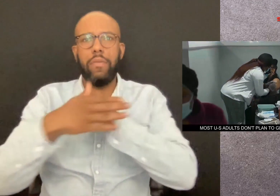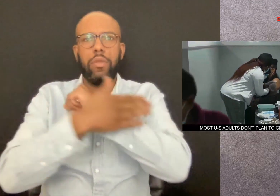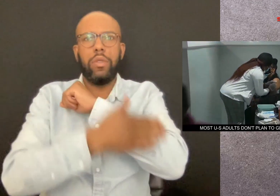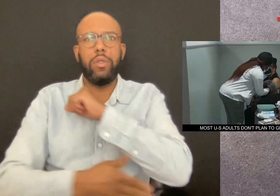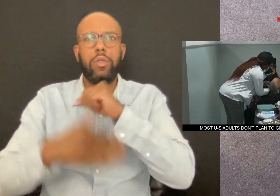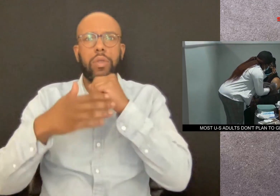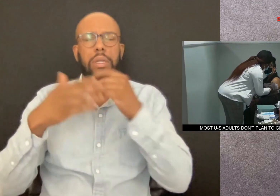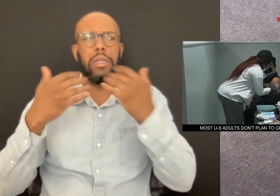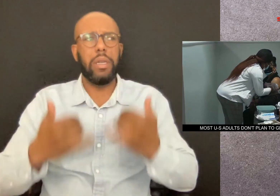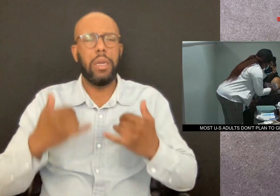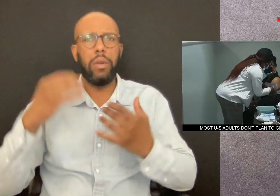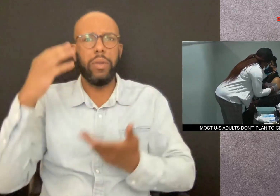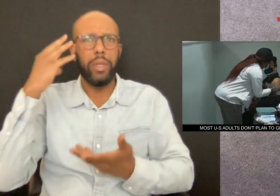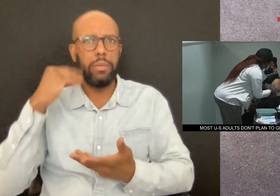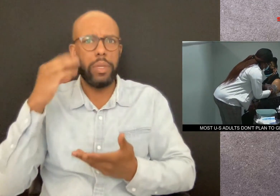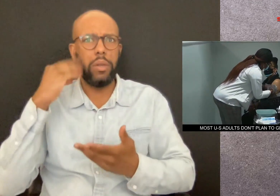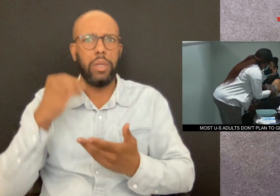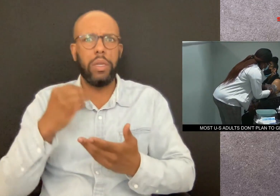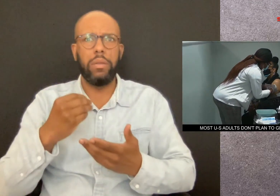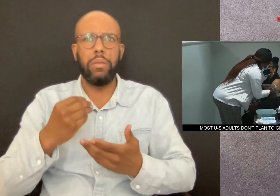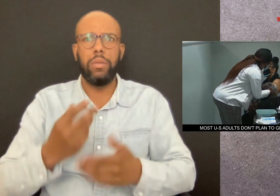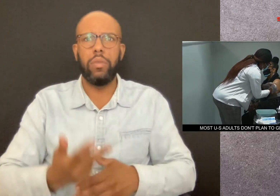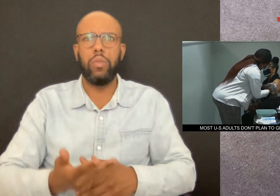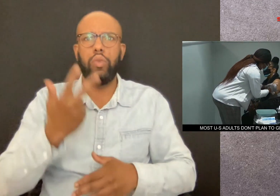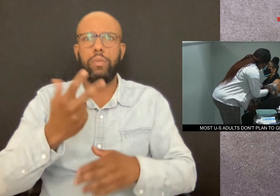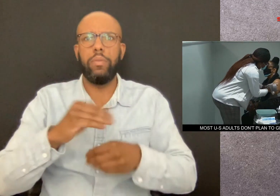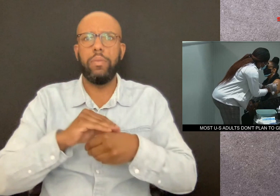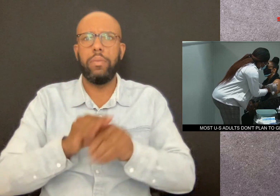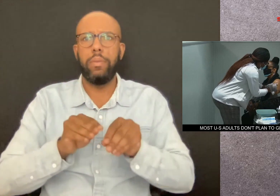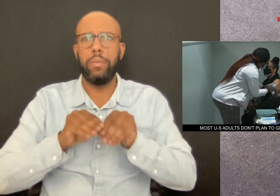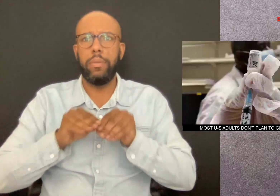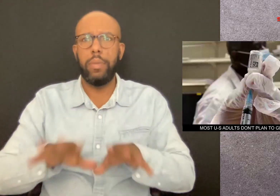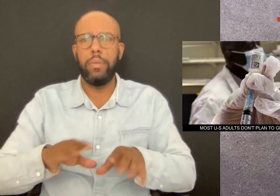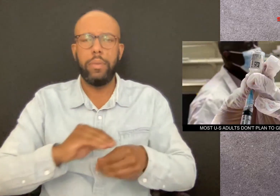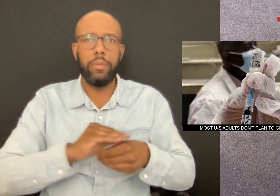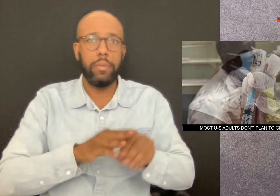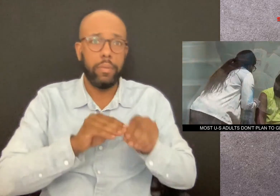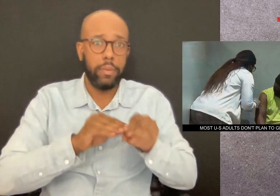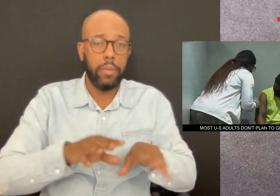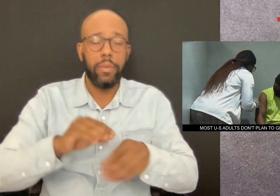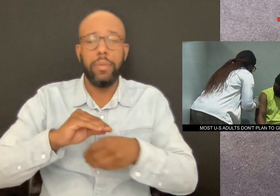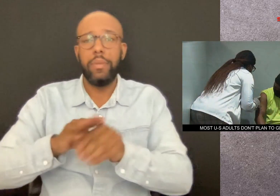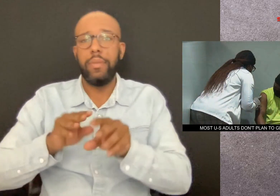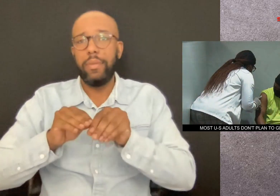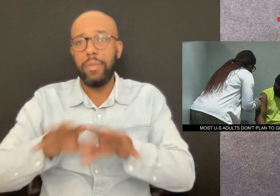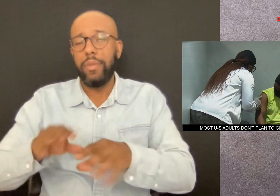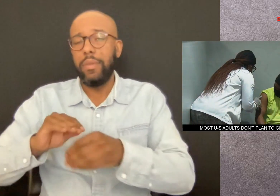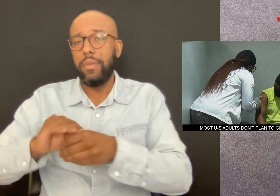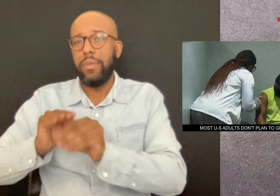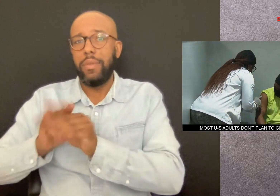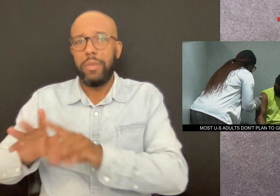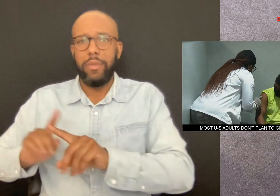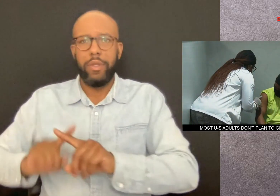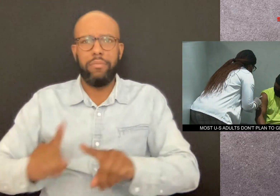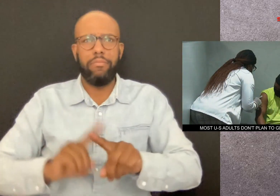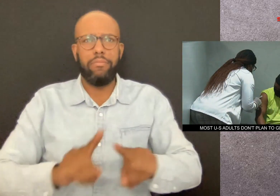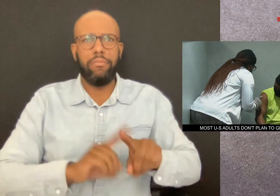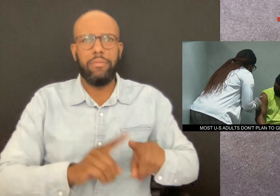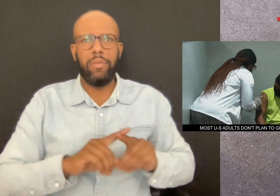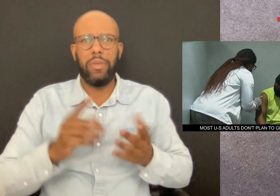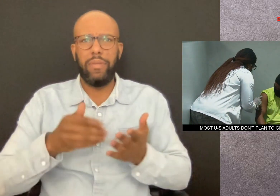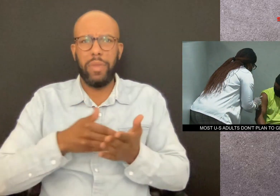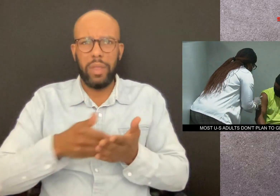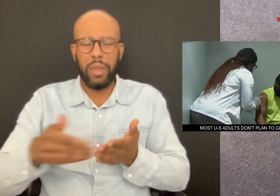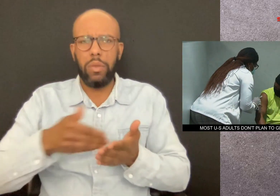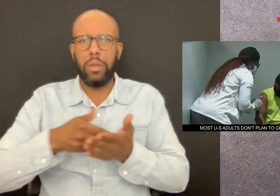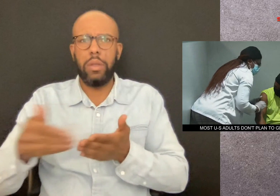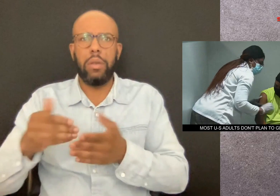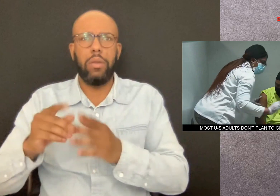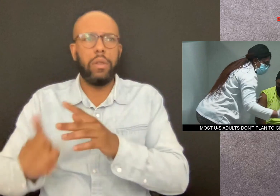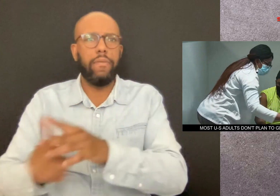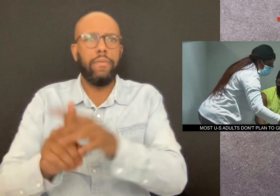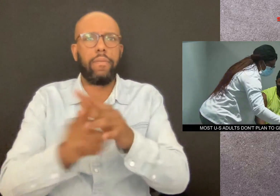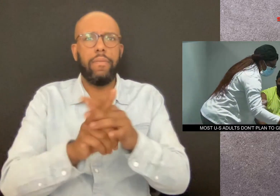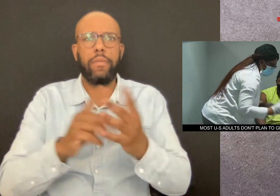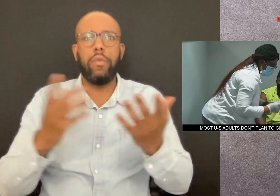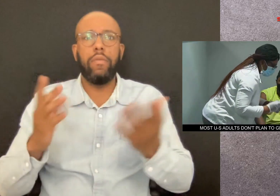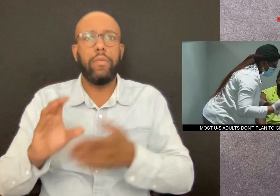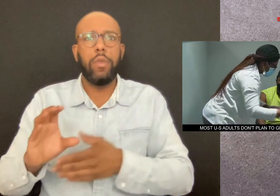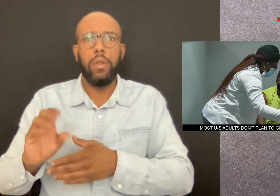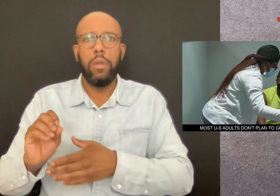health experts say the country is experiencing a tripledemic with thousands of cases of Covid 19